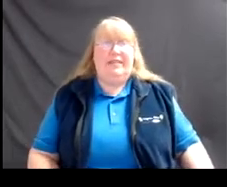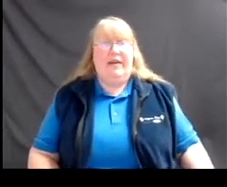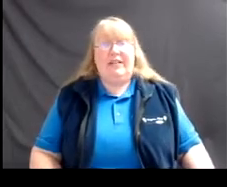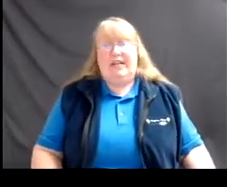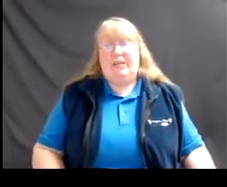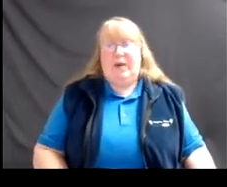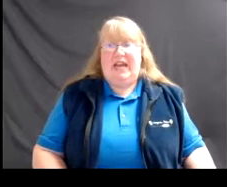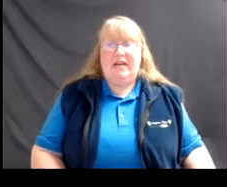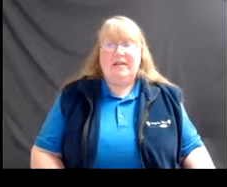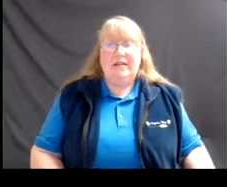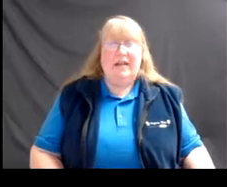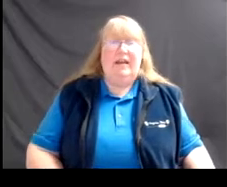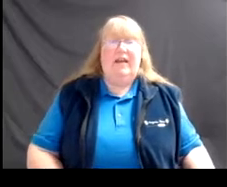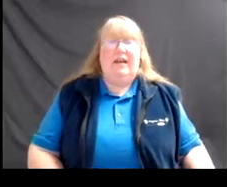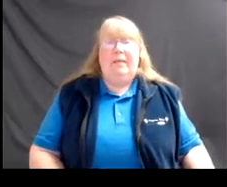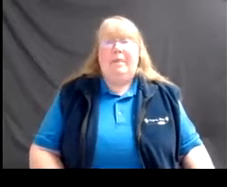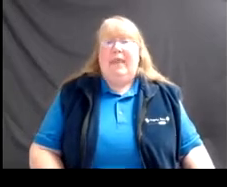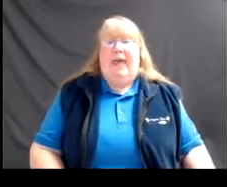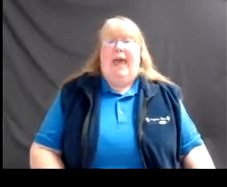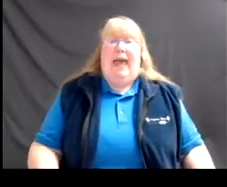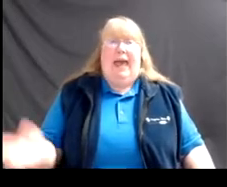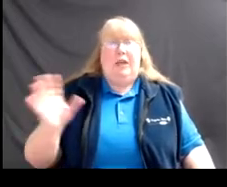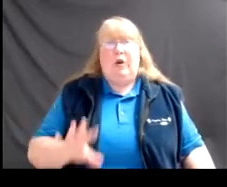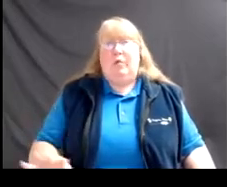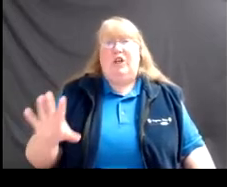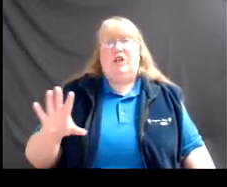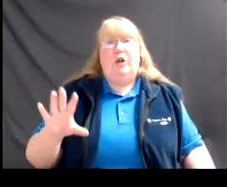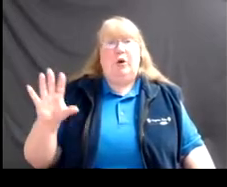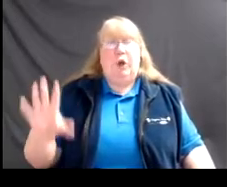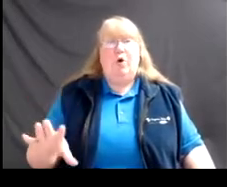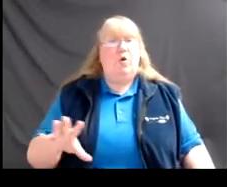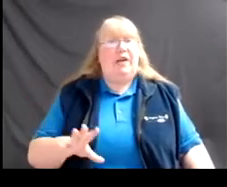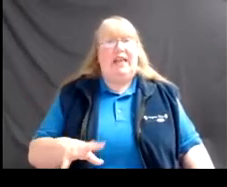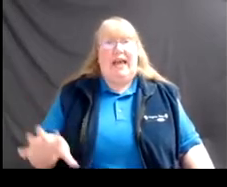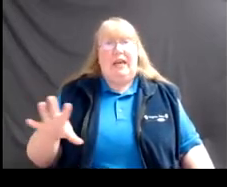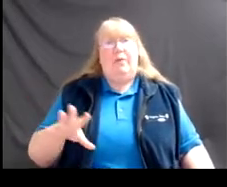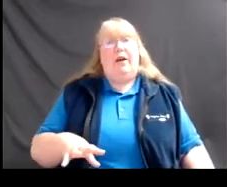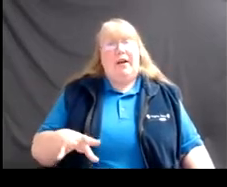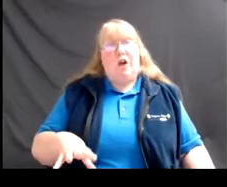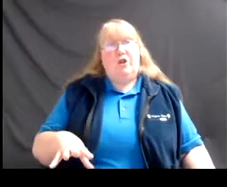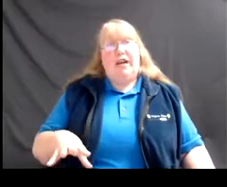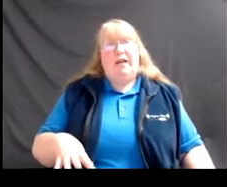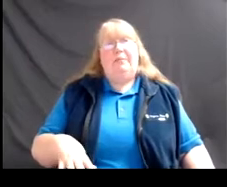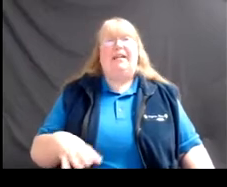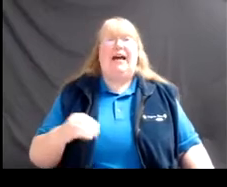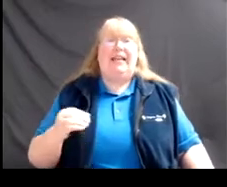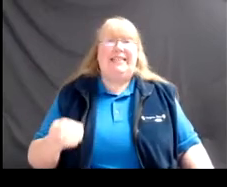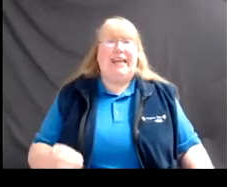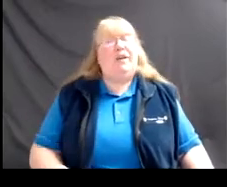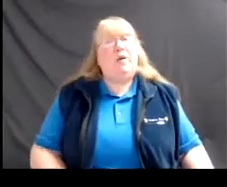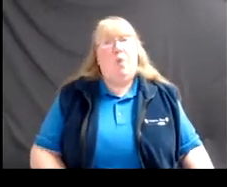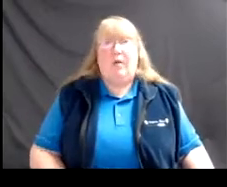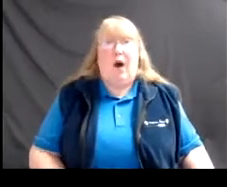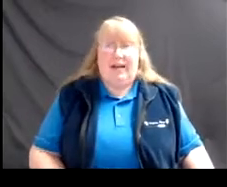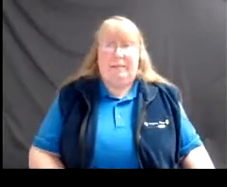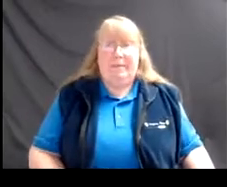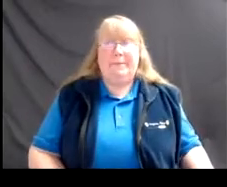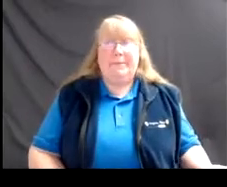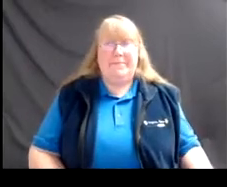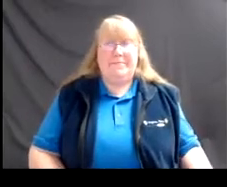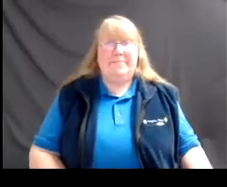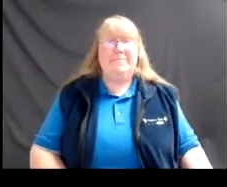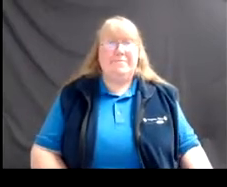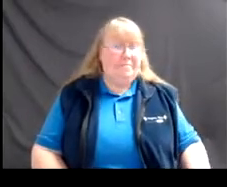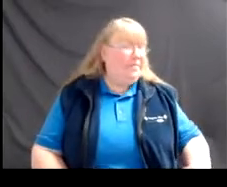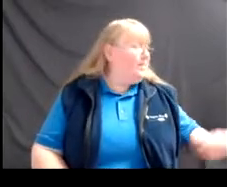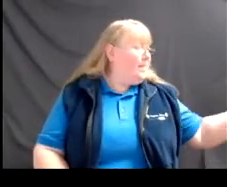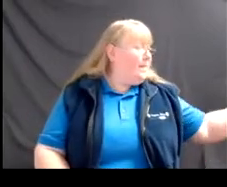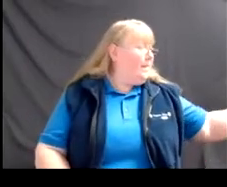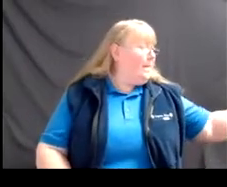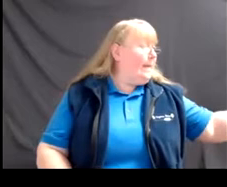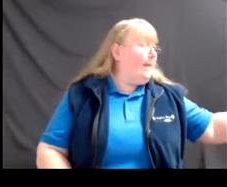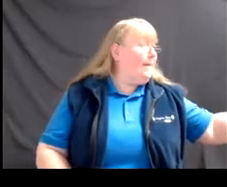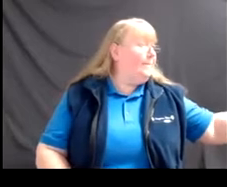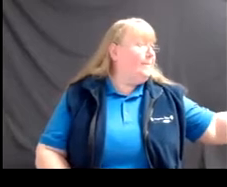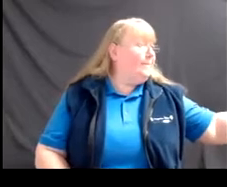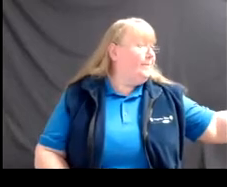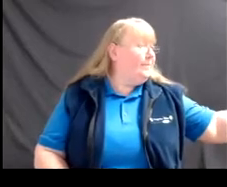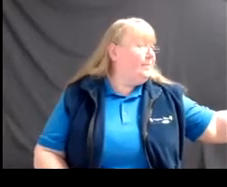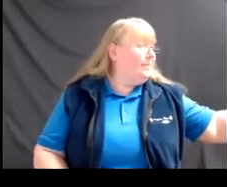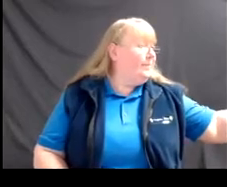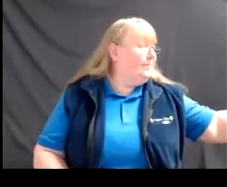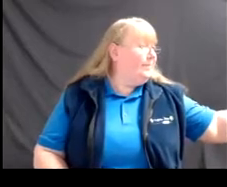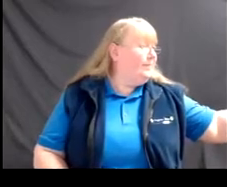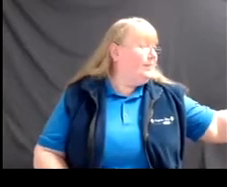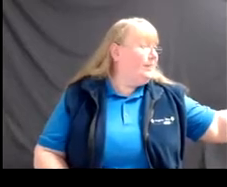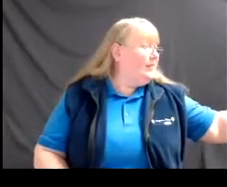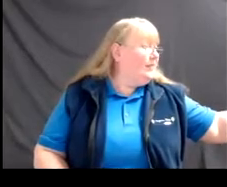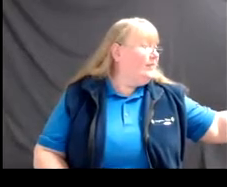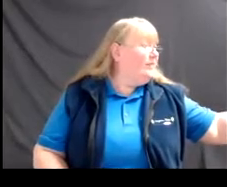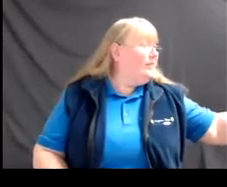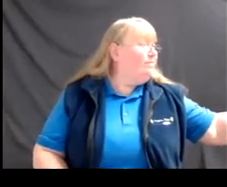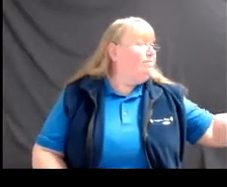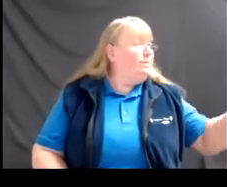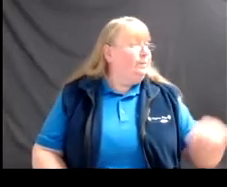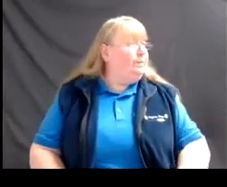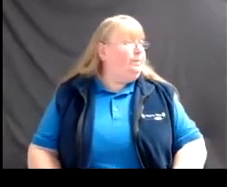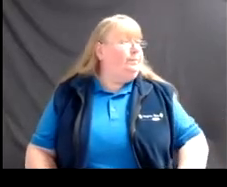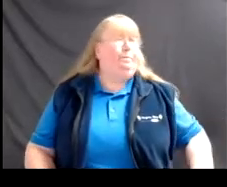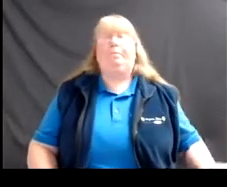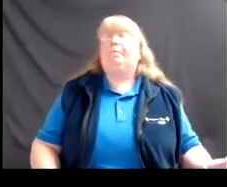7 days a week. And you can reach your local Relay anywhere in the country by dialing 7-1-1.